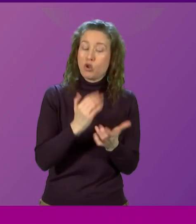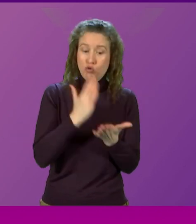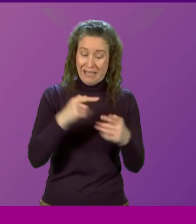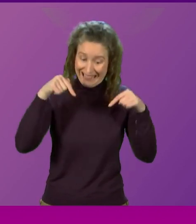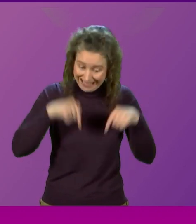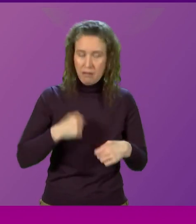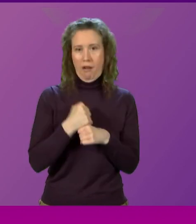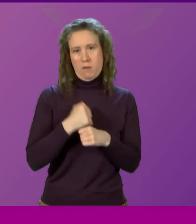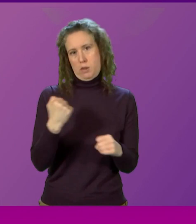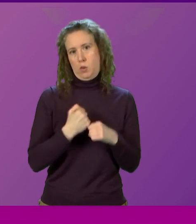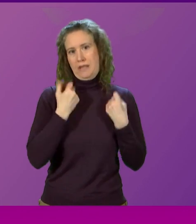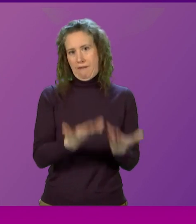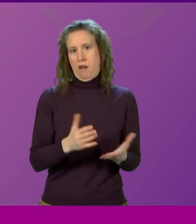Government to do.